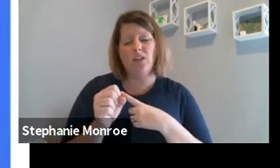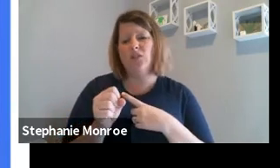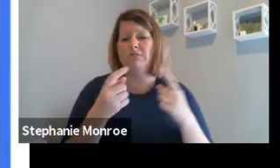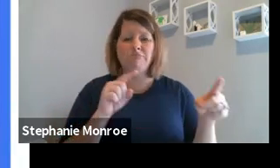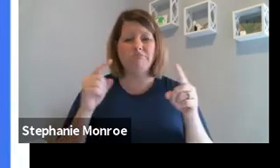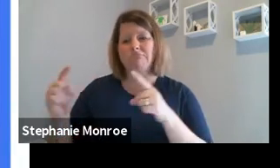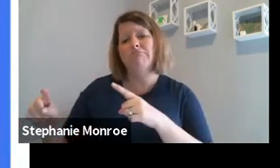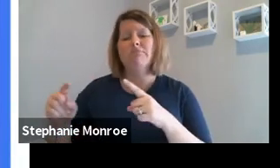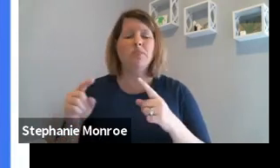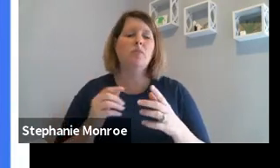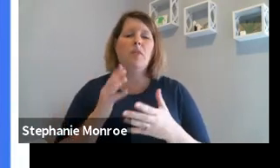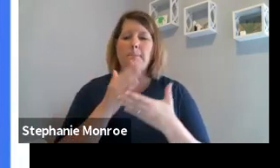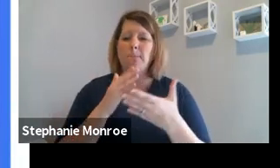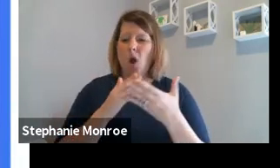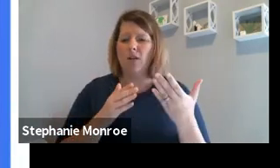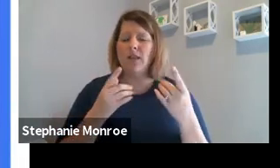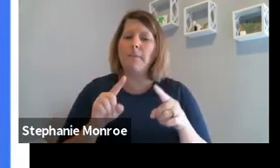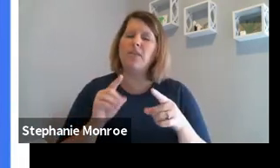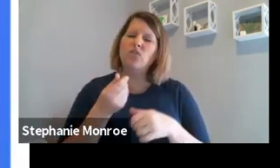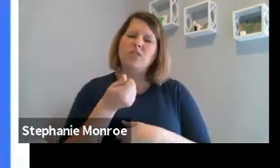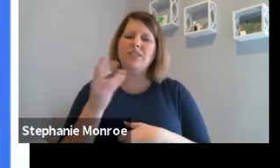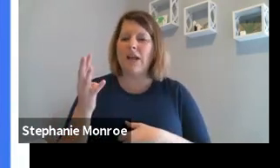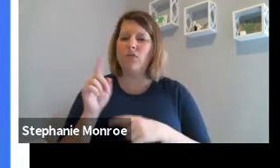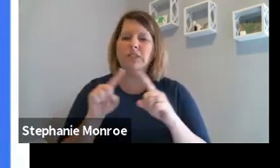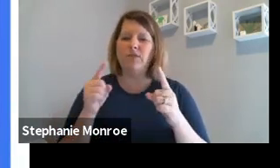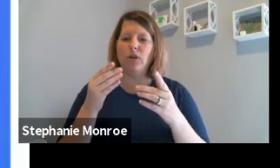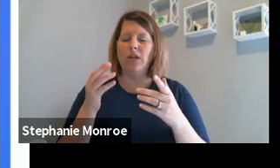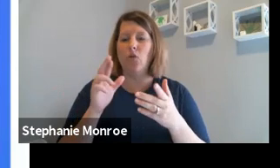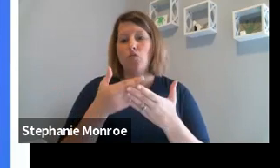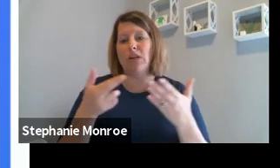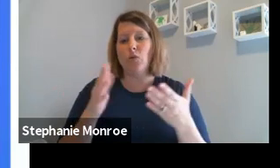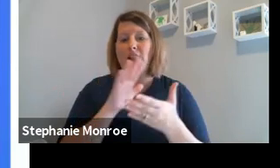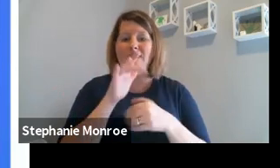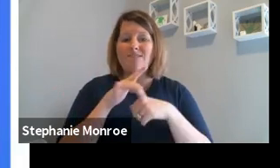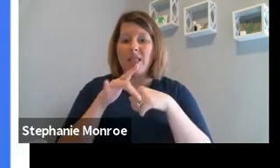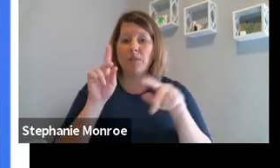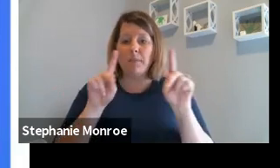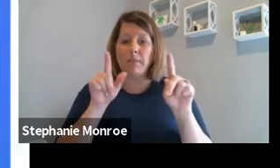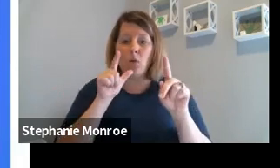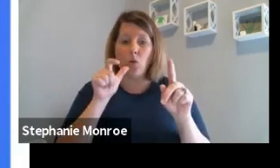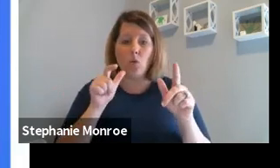There're are several resources available to victims and survivors for domestic violence.